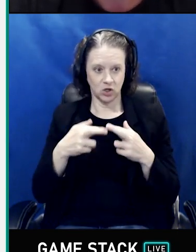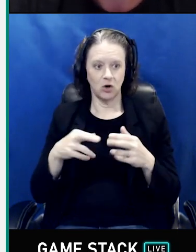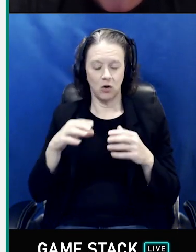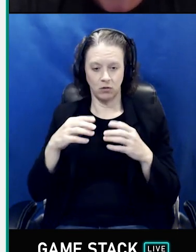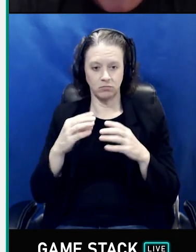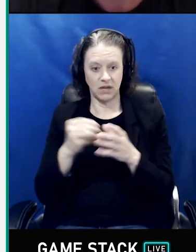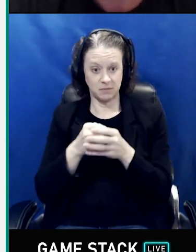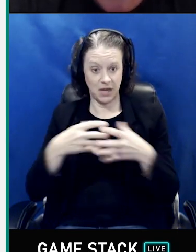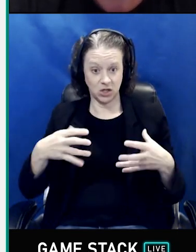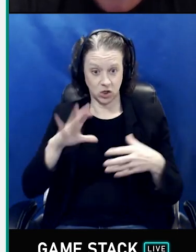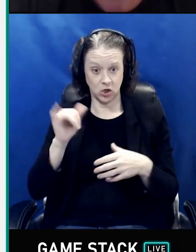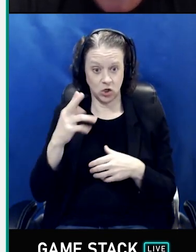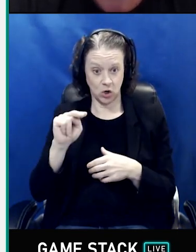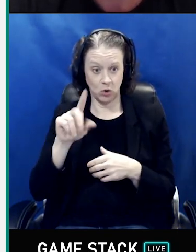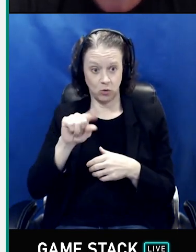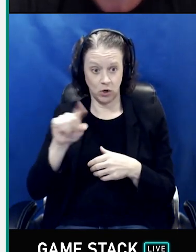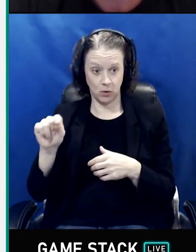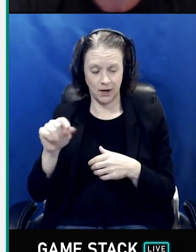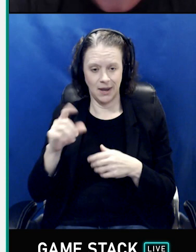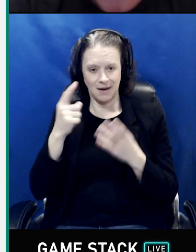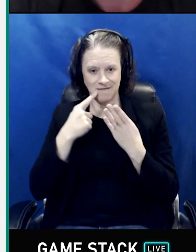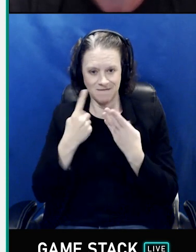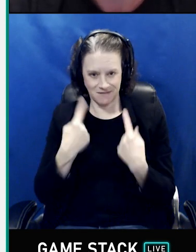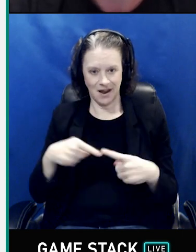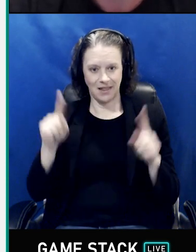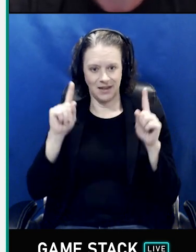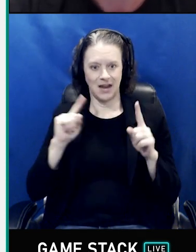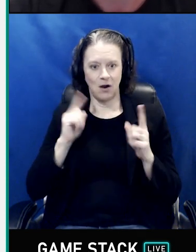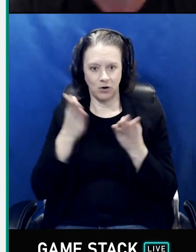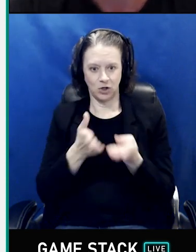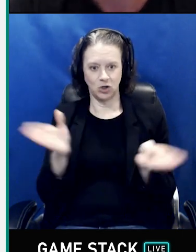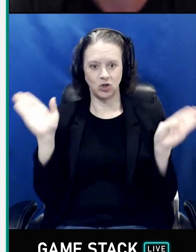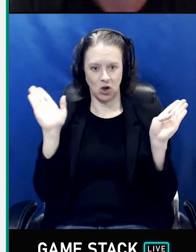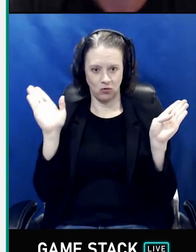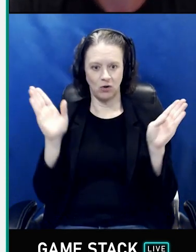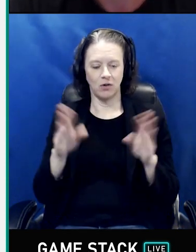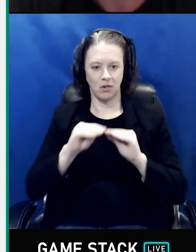and finally, our general availability launch in September 2020.